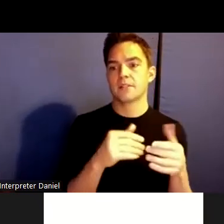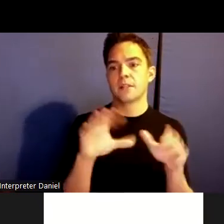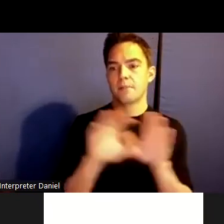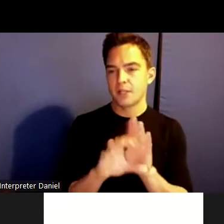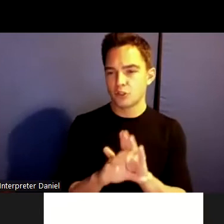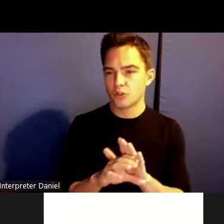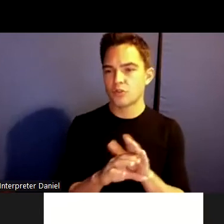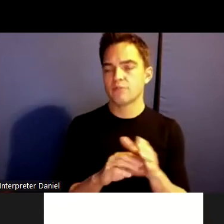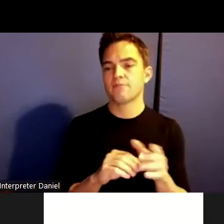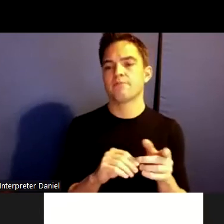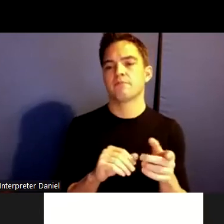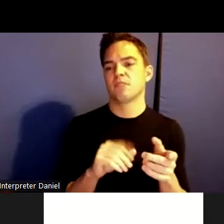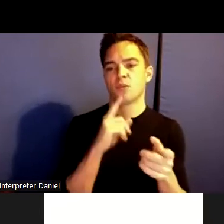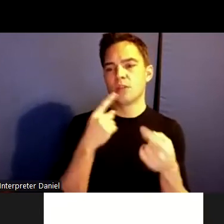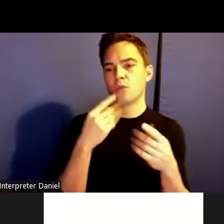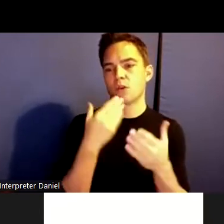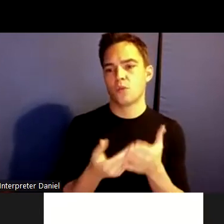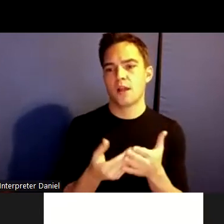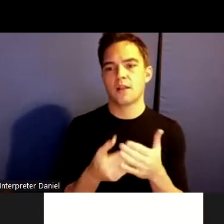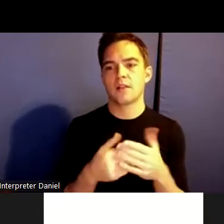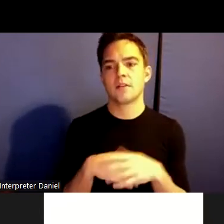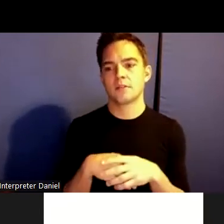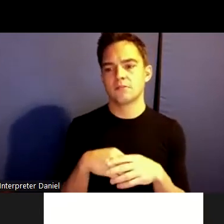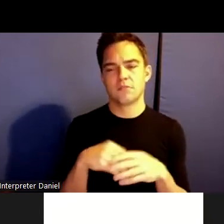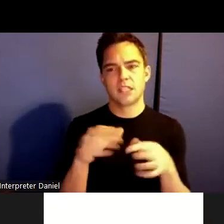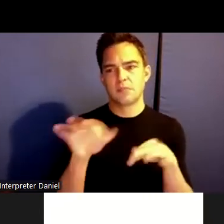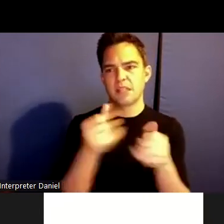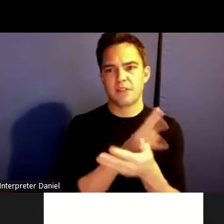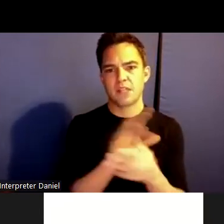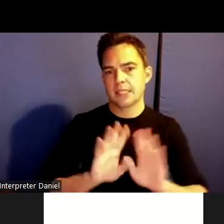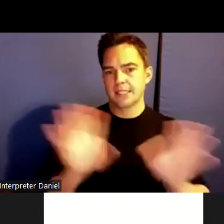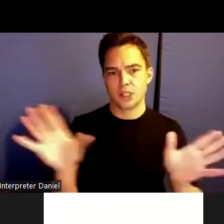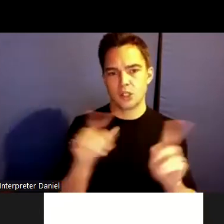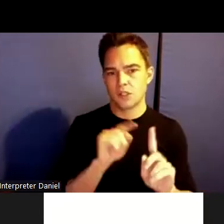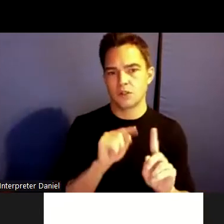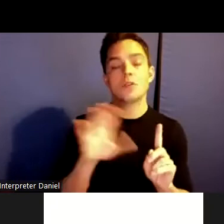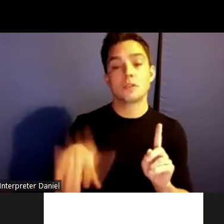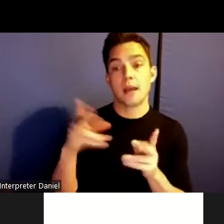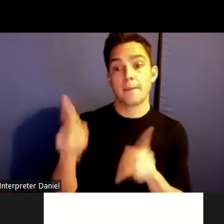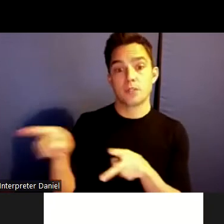really worked well and explained everything really clearly. And this individual chose two agents